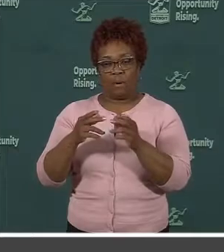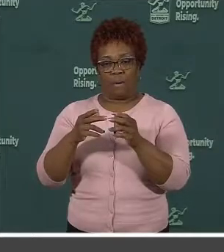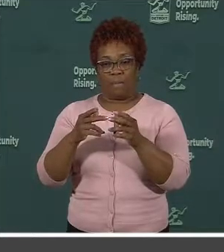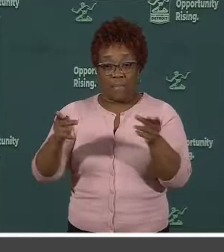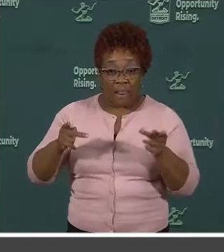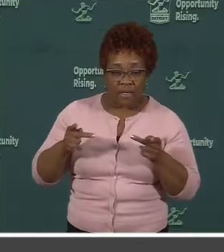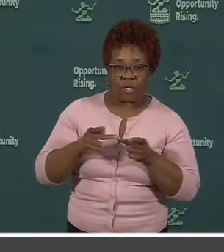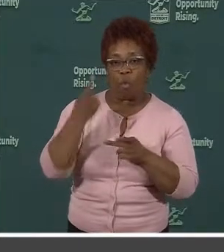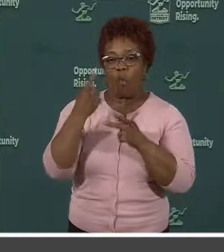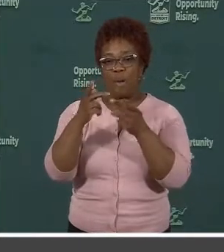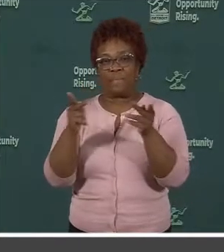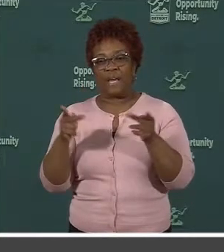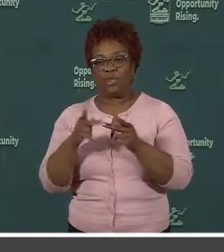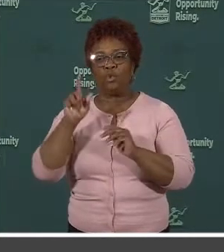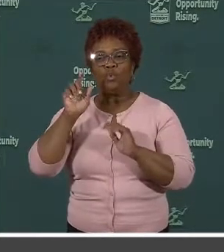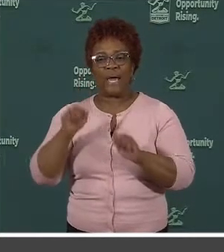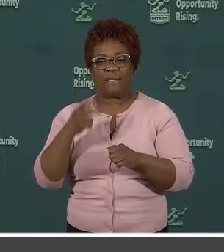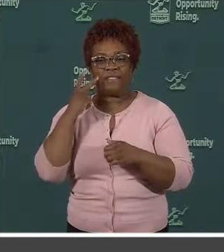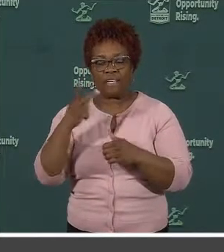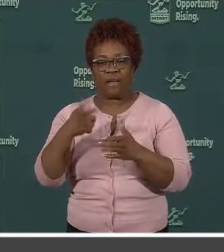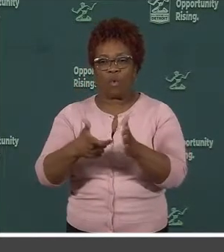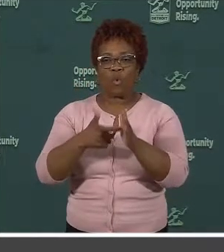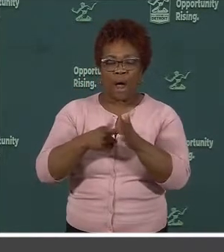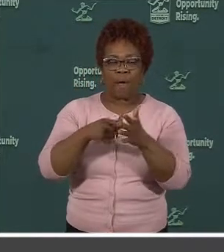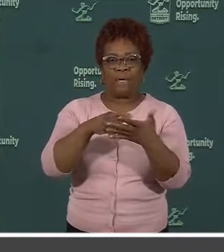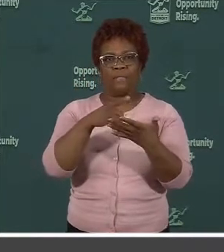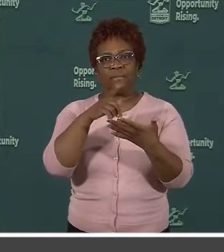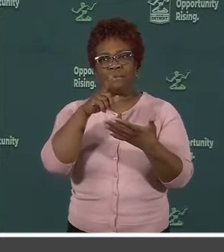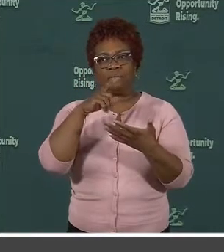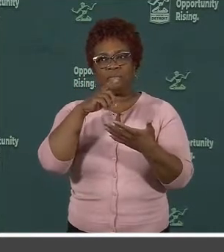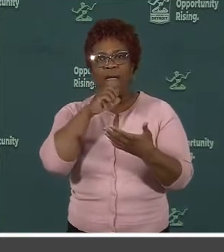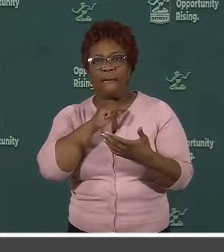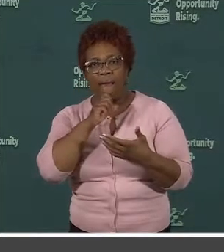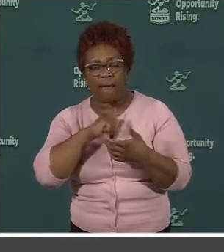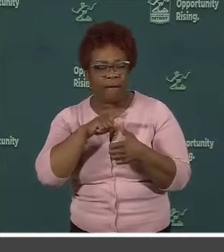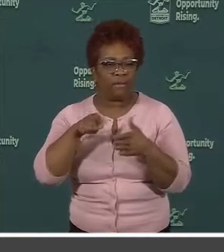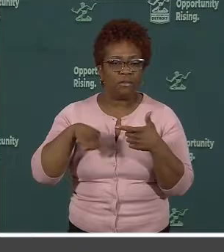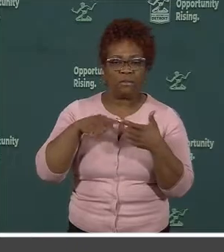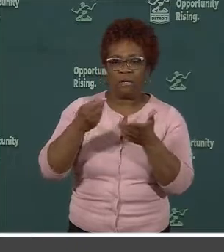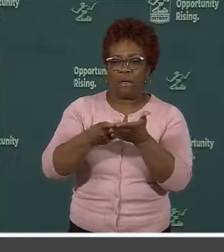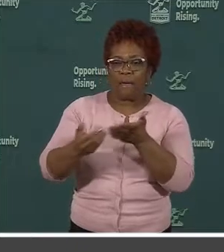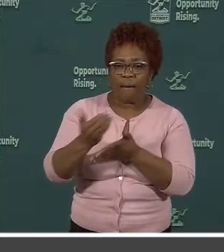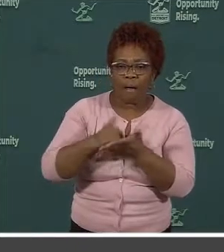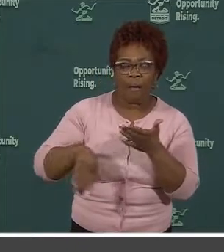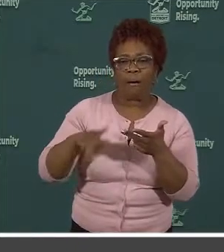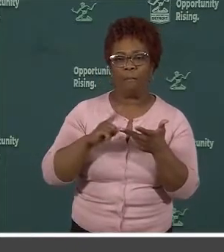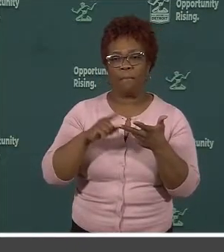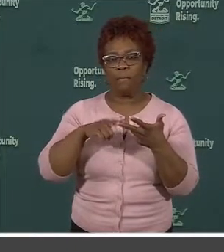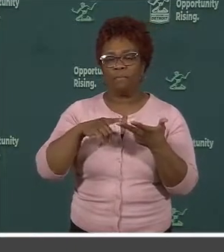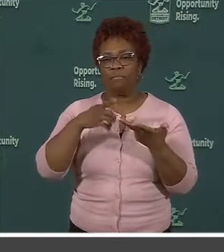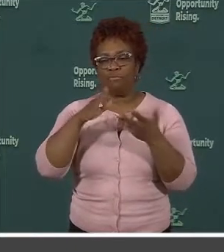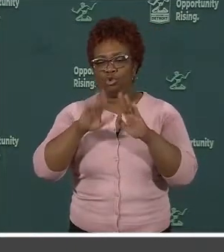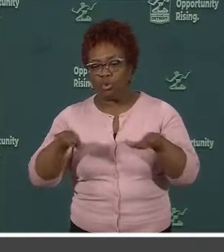OVER SIXTY DO I HAVE TO BE A CERTAIN INCOME DO I HAVE TO CAN I HAVE KIDS IN THE SITE AND YOU'RE GOING TO BE ABLE TO SEE WHERE THE HOUSING IS SO THAT